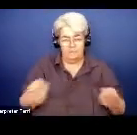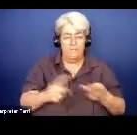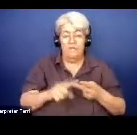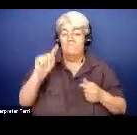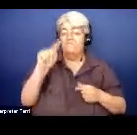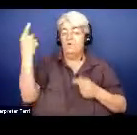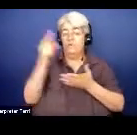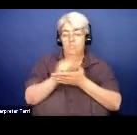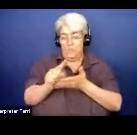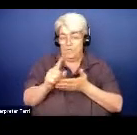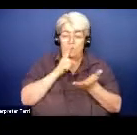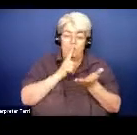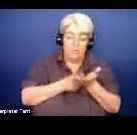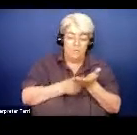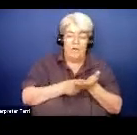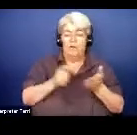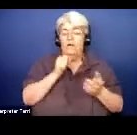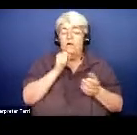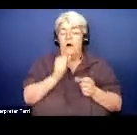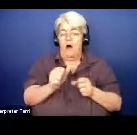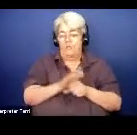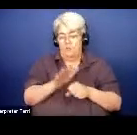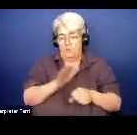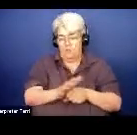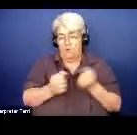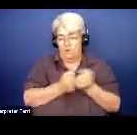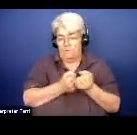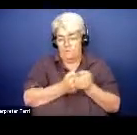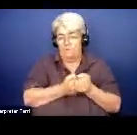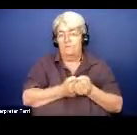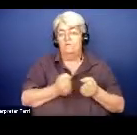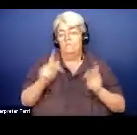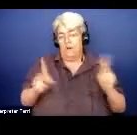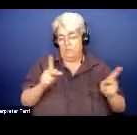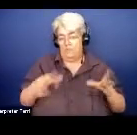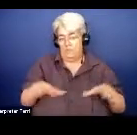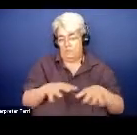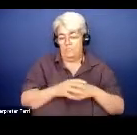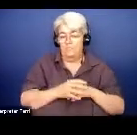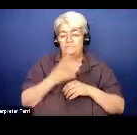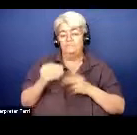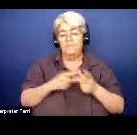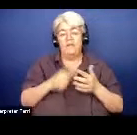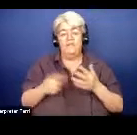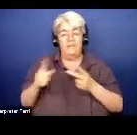we covered the under served populations in the work group that was working on that. Then in the sustainable partnerships and